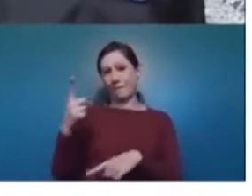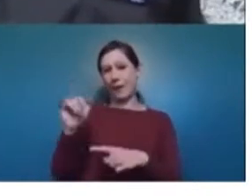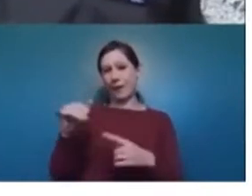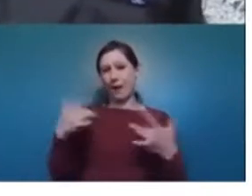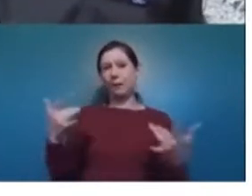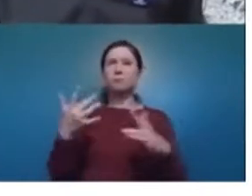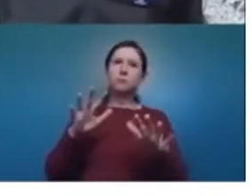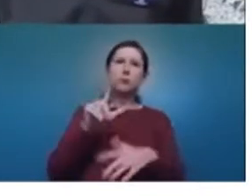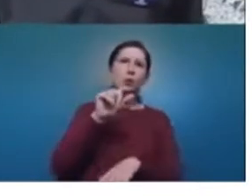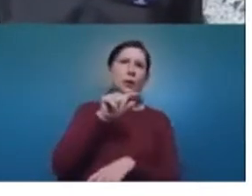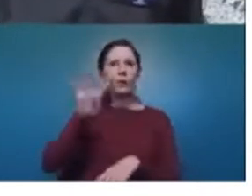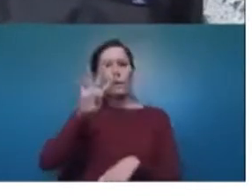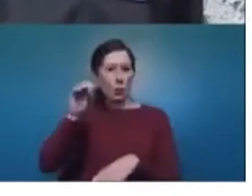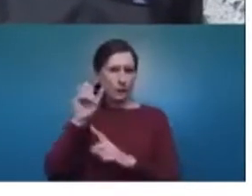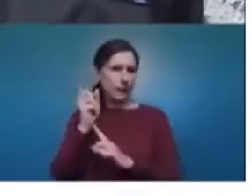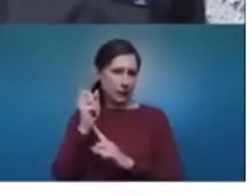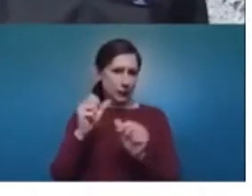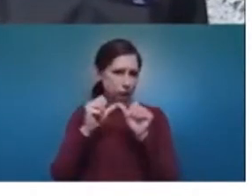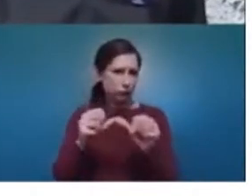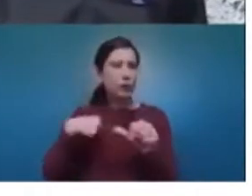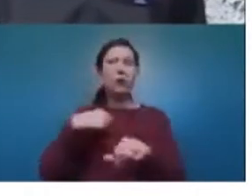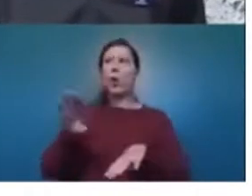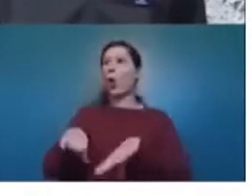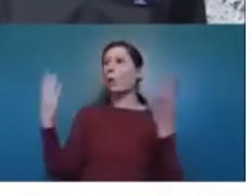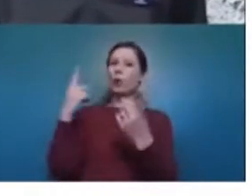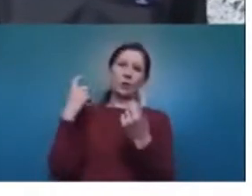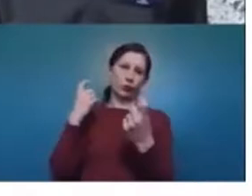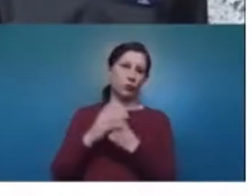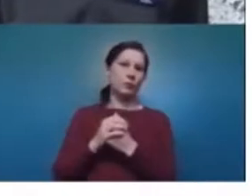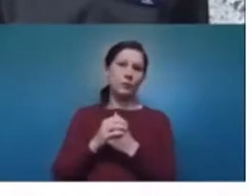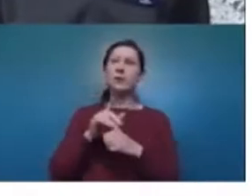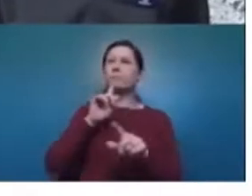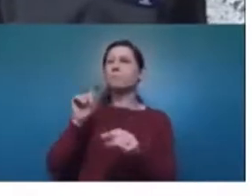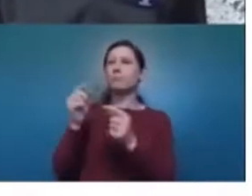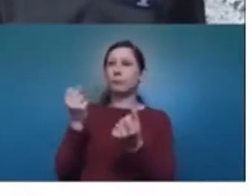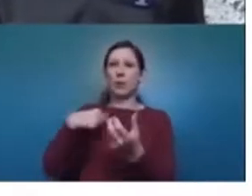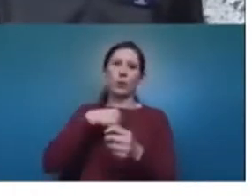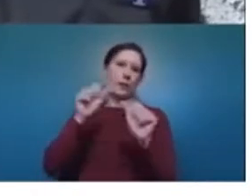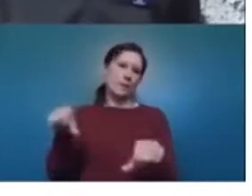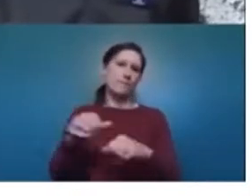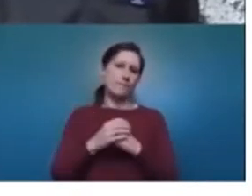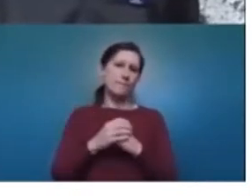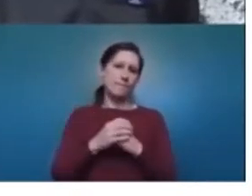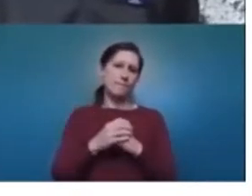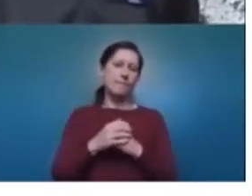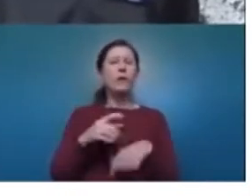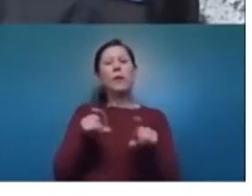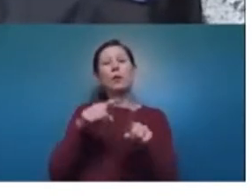20 to 40 minutes in duration we open it up to questions from our viewers answering as many of them as we possibly can. We